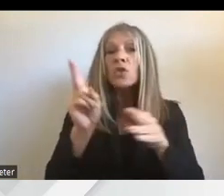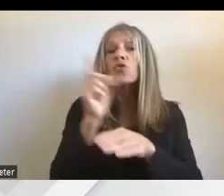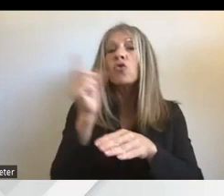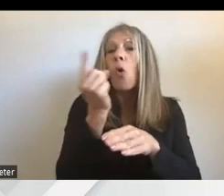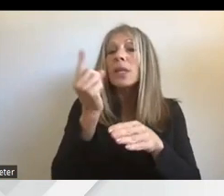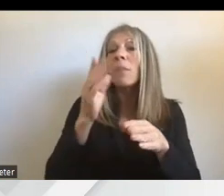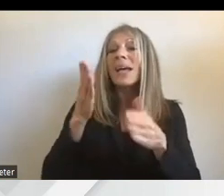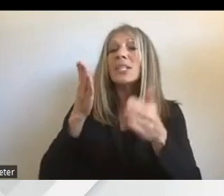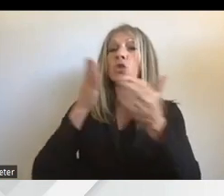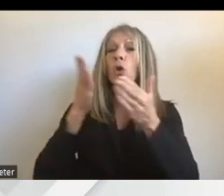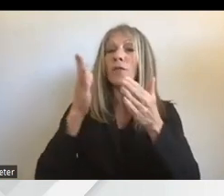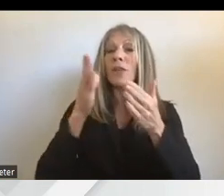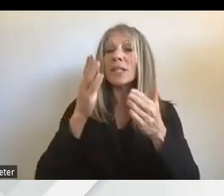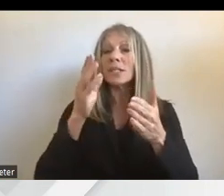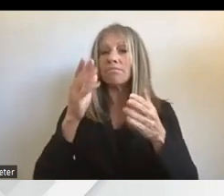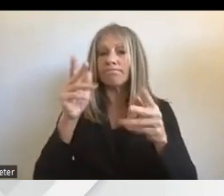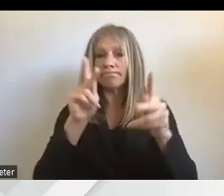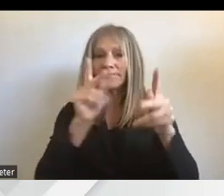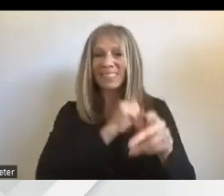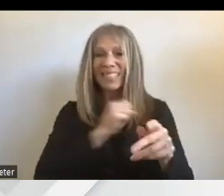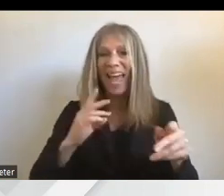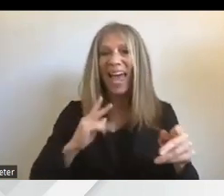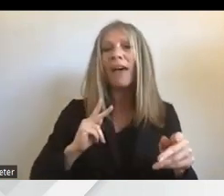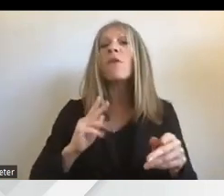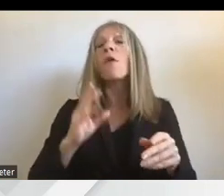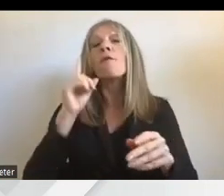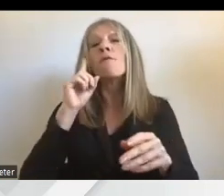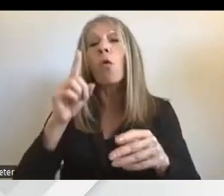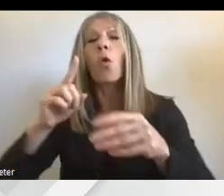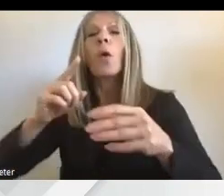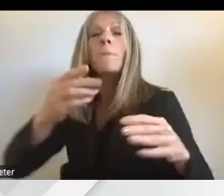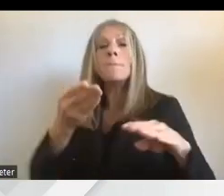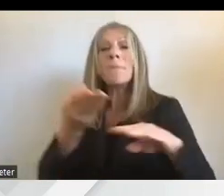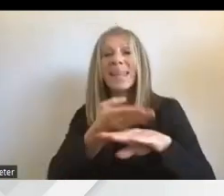service personnel, for maintenance, repair, or monitoring of equipment.